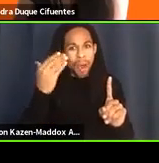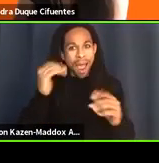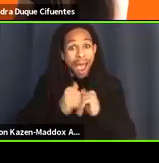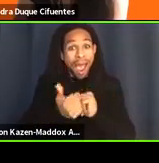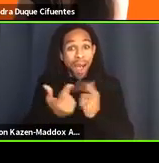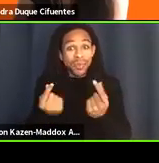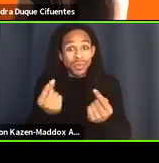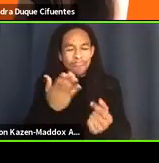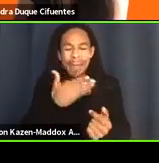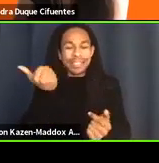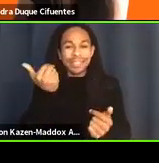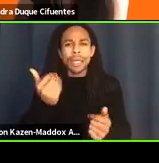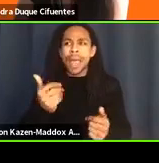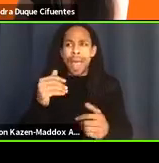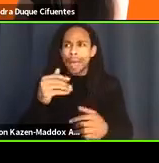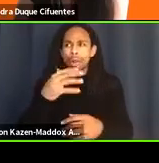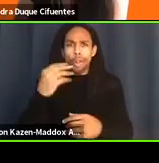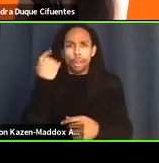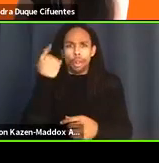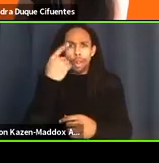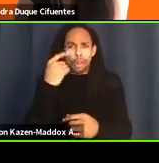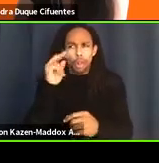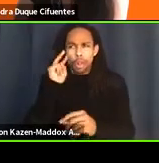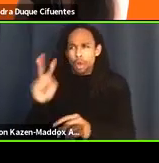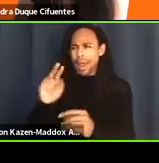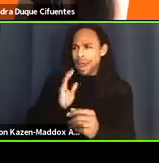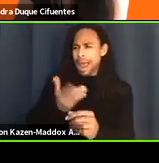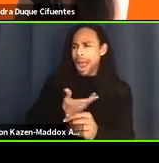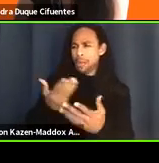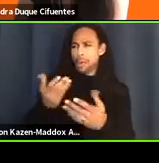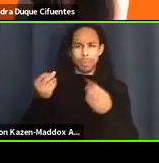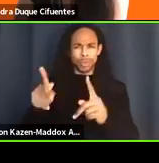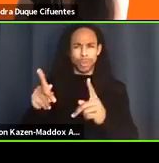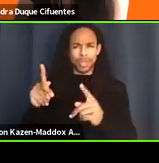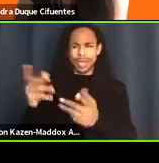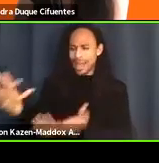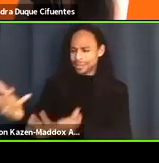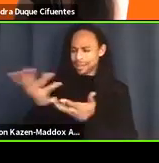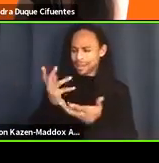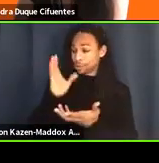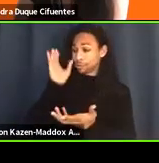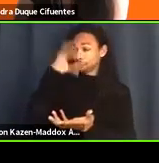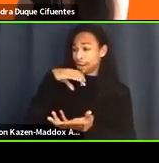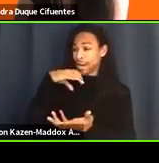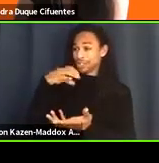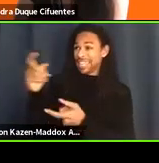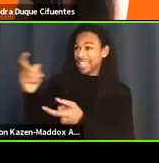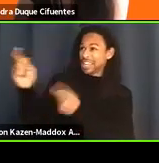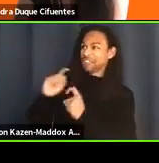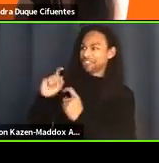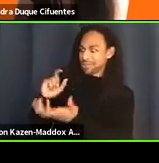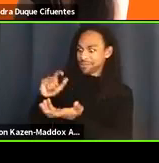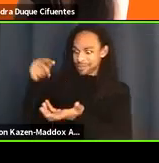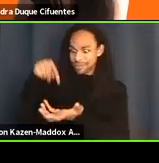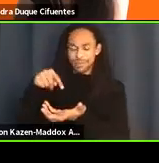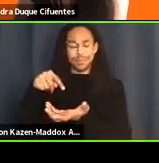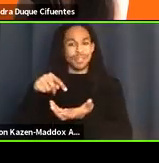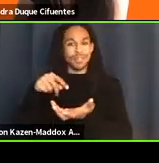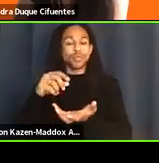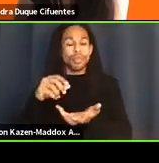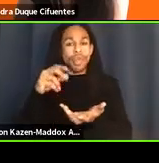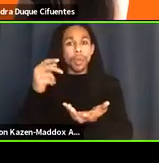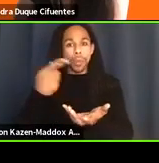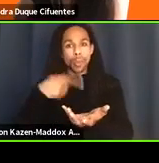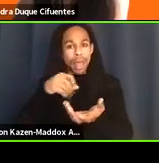Serve on the board. Evidence of the weight of this work is very powerful.